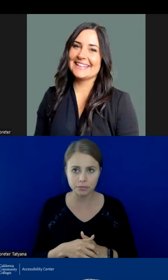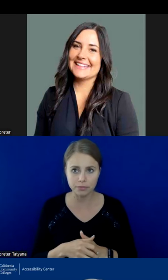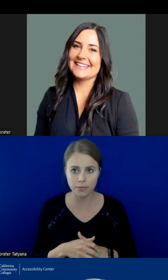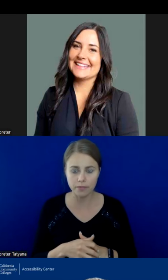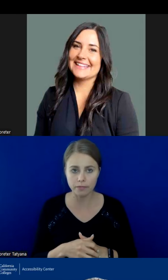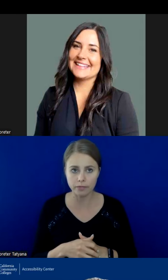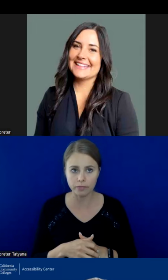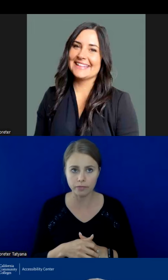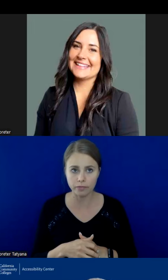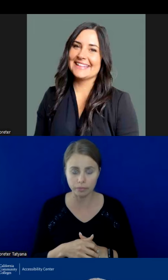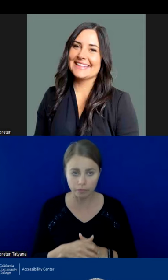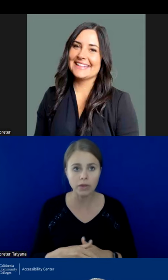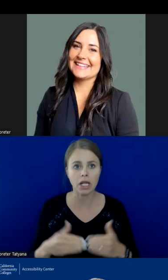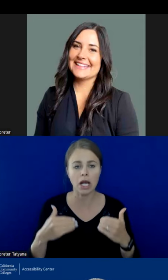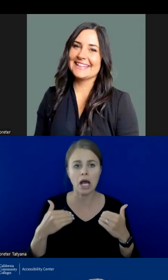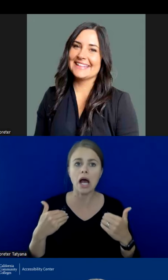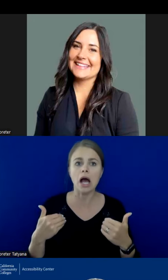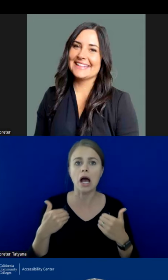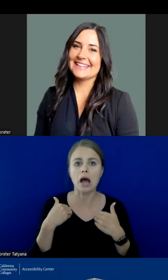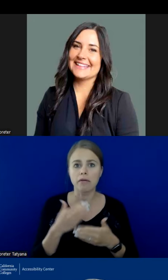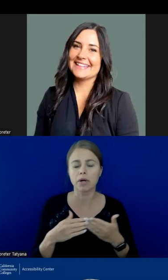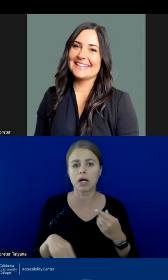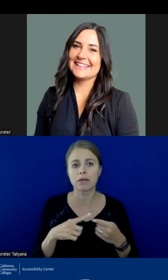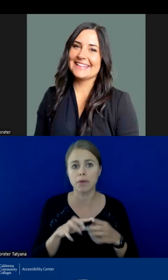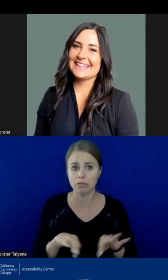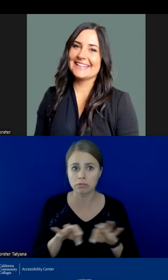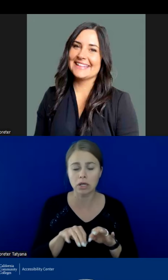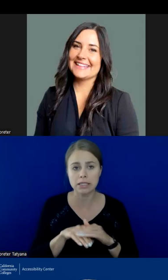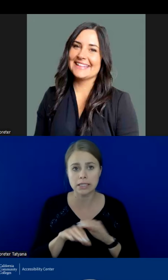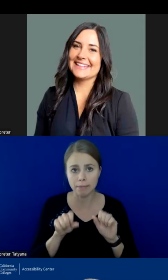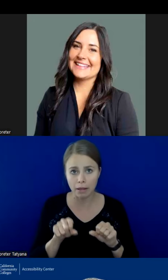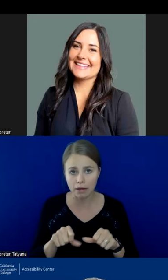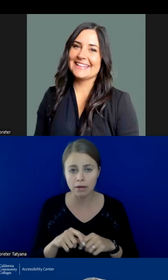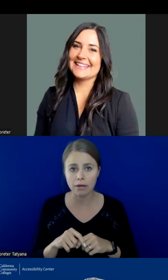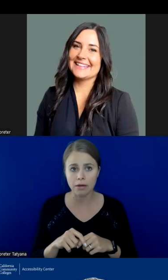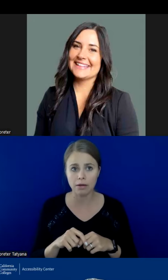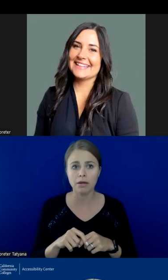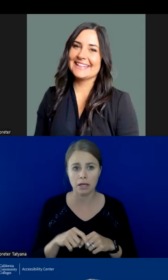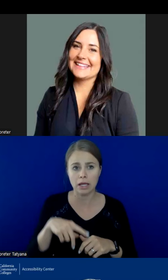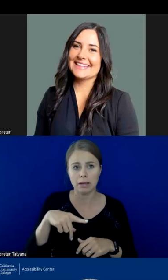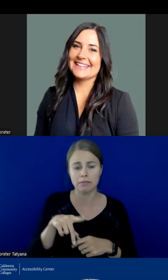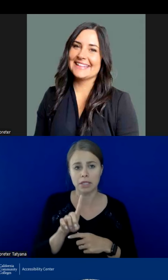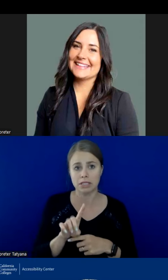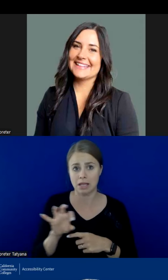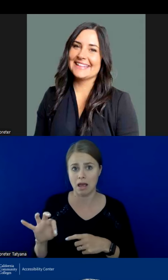However I have a part about importance of accessibility in PDF and especially for education,